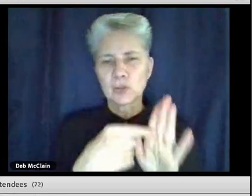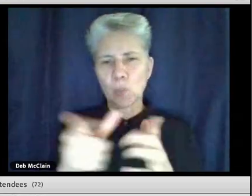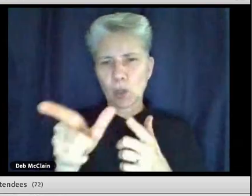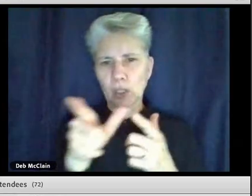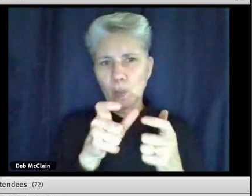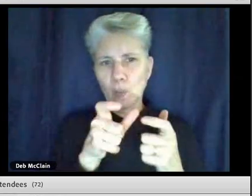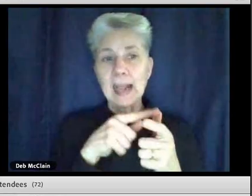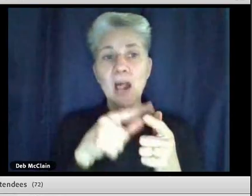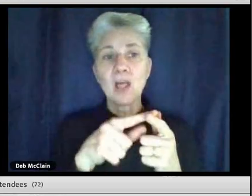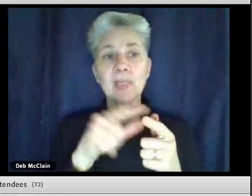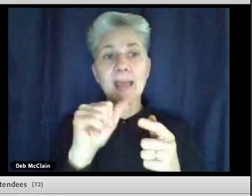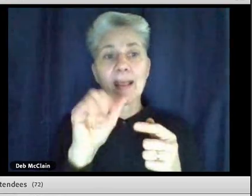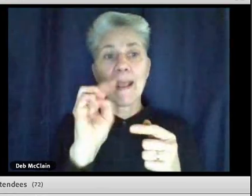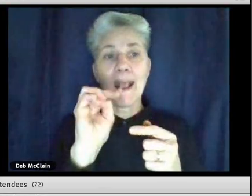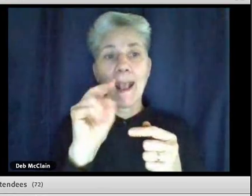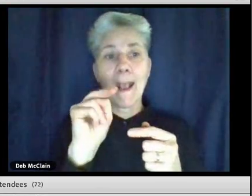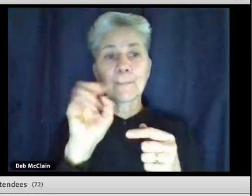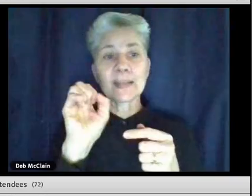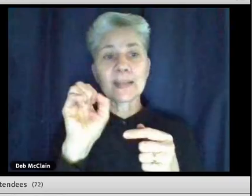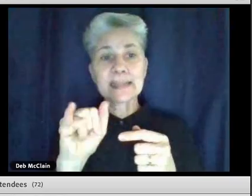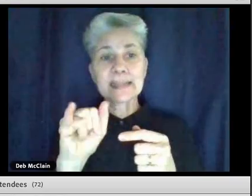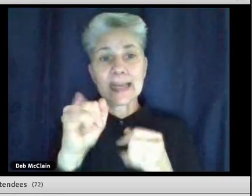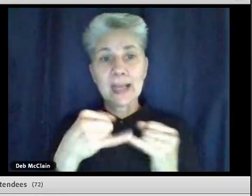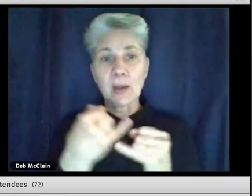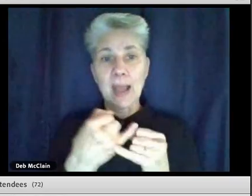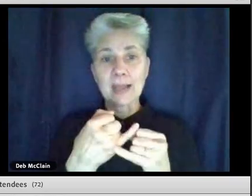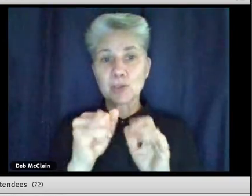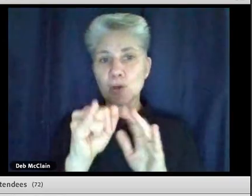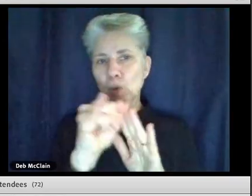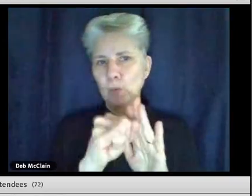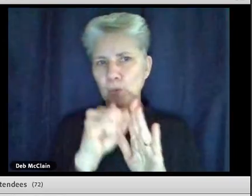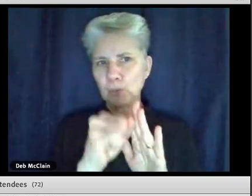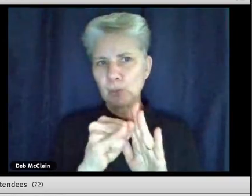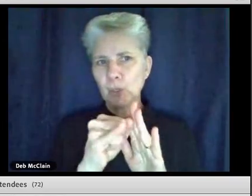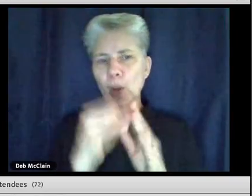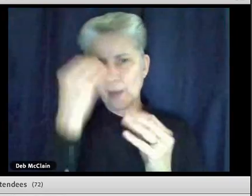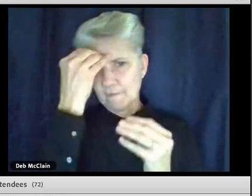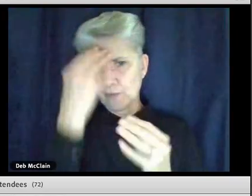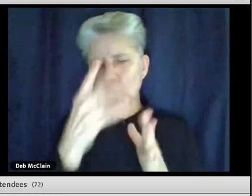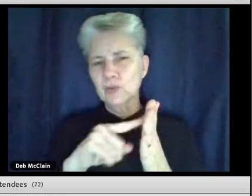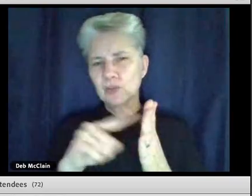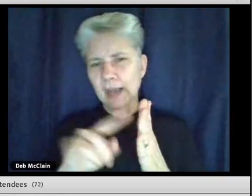and it'll tell you the latest ones. I'll show you that real quick. And then Amnesty International YouTube